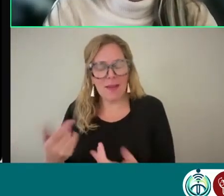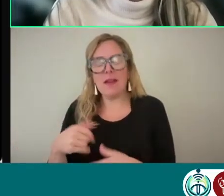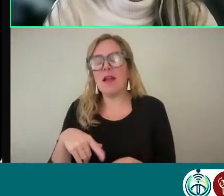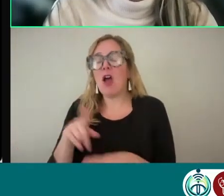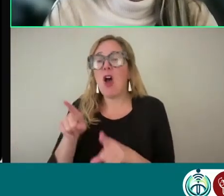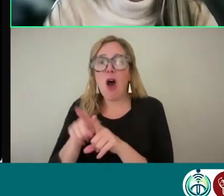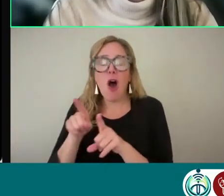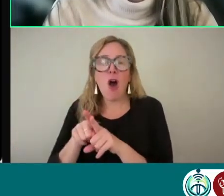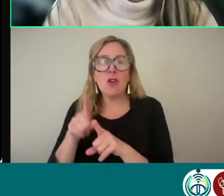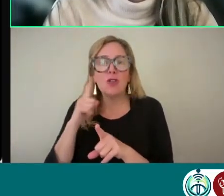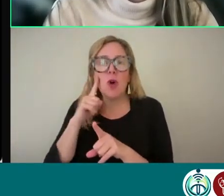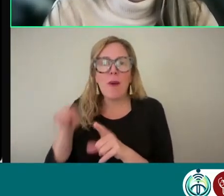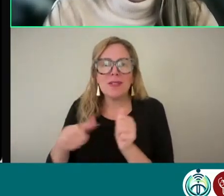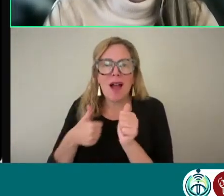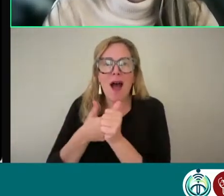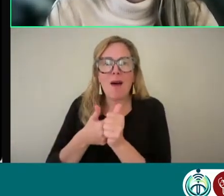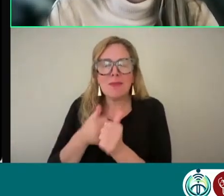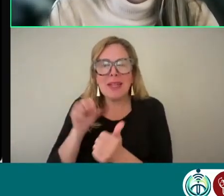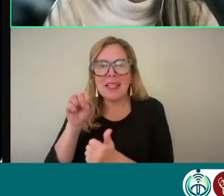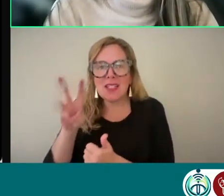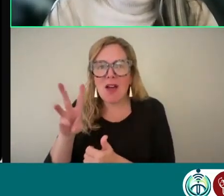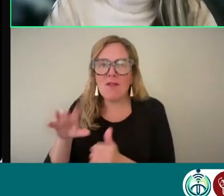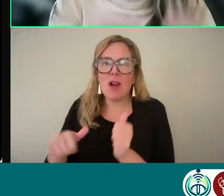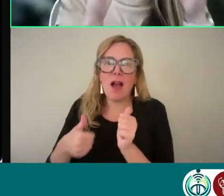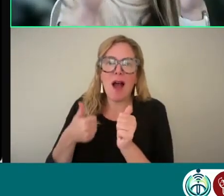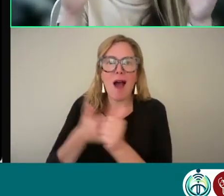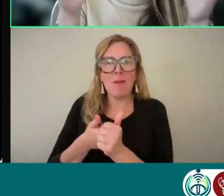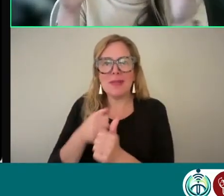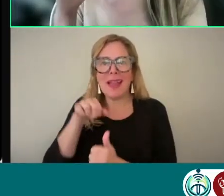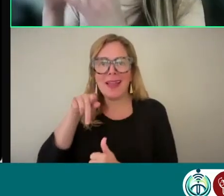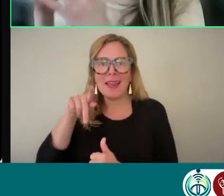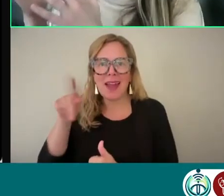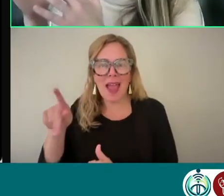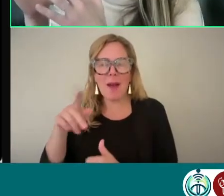software and managing a low computer battery. These are all things that happen before the